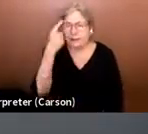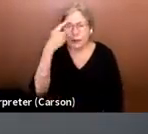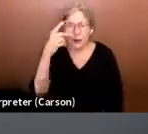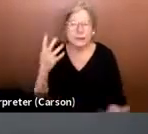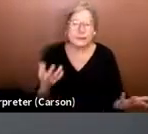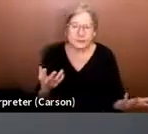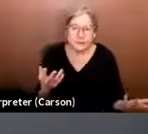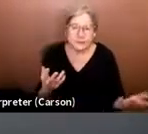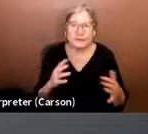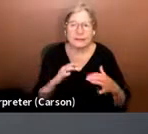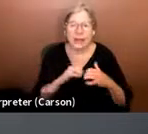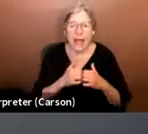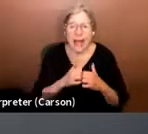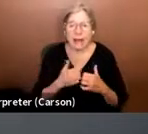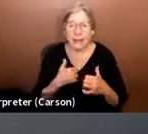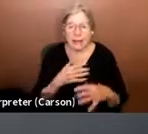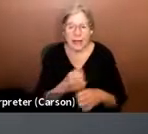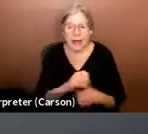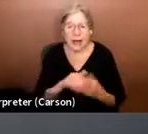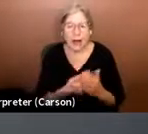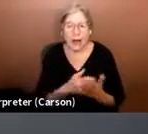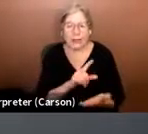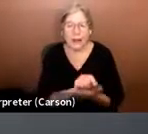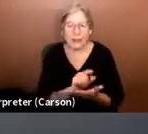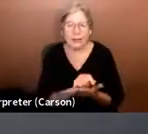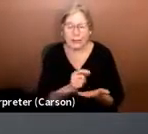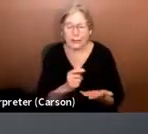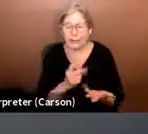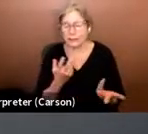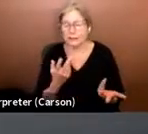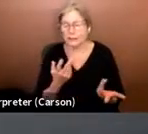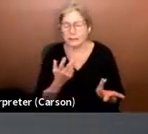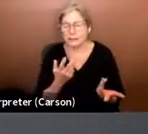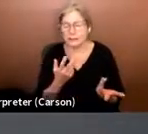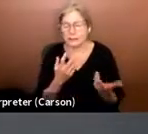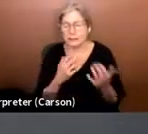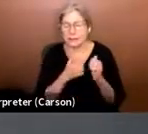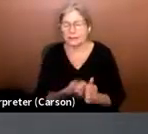know, how do we get all the publishers on board? How do we get